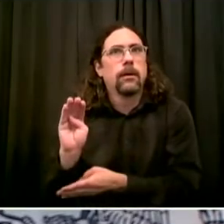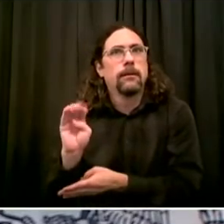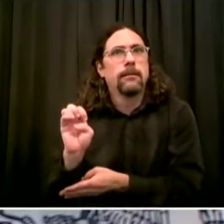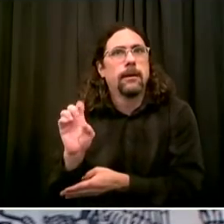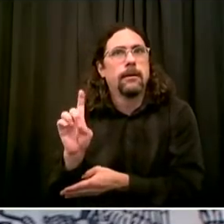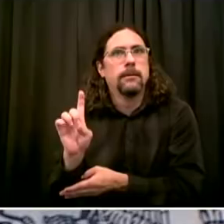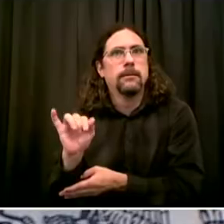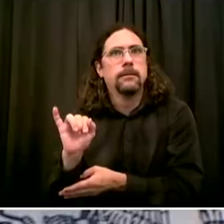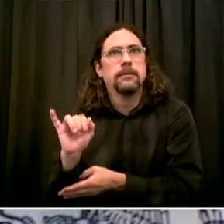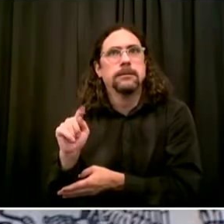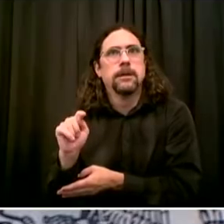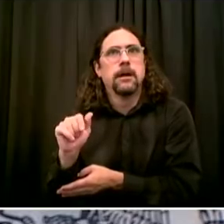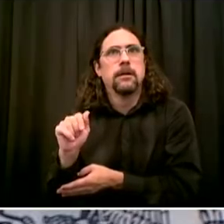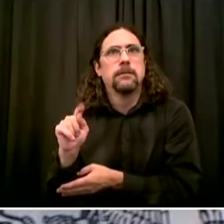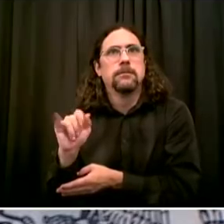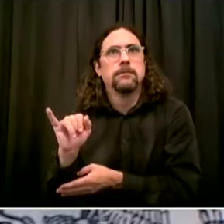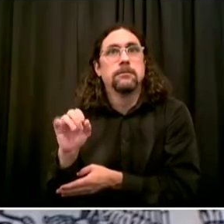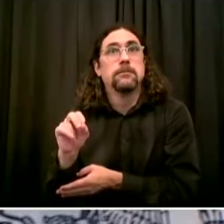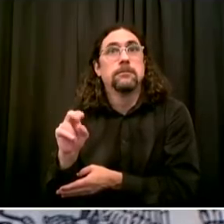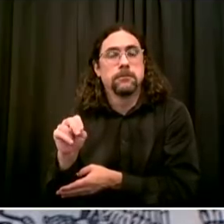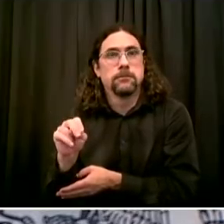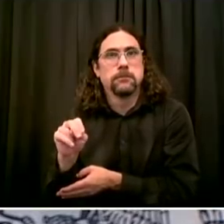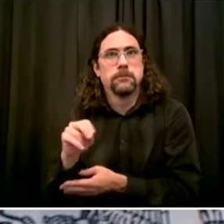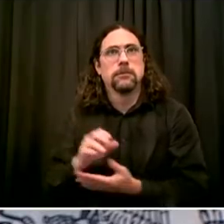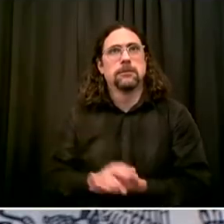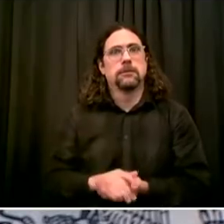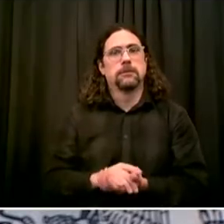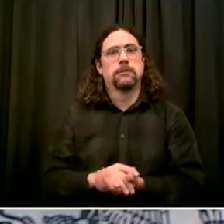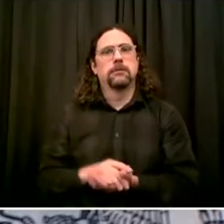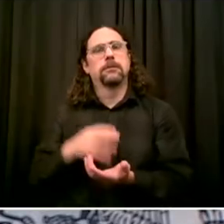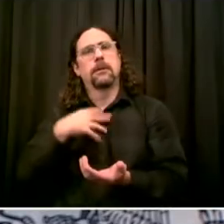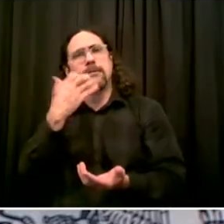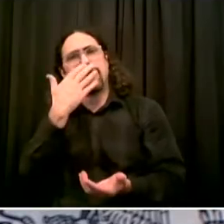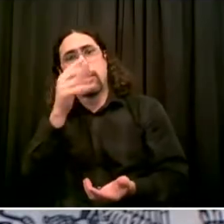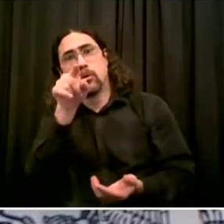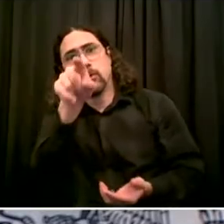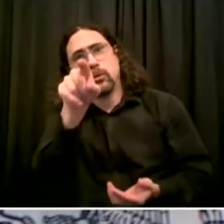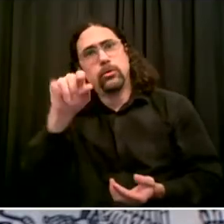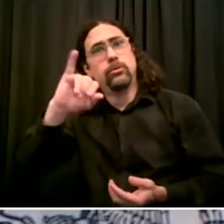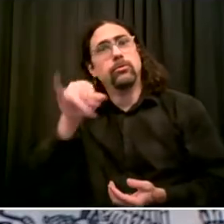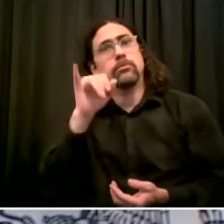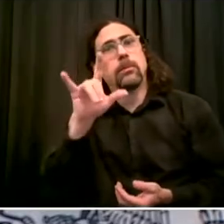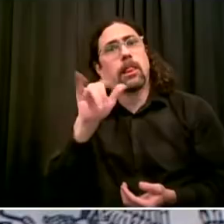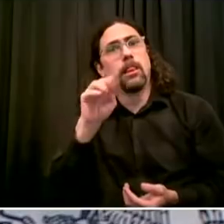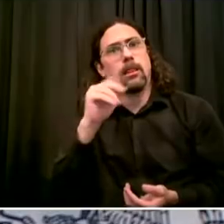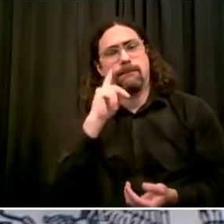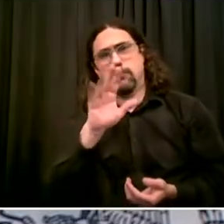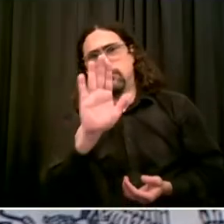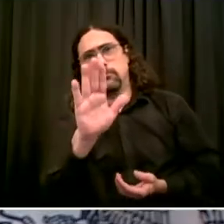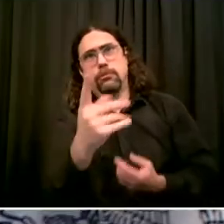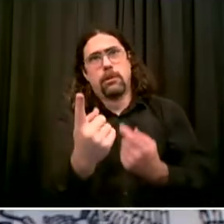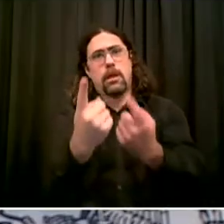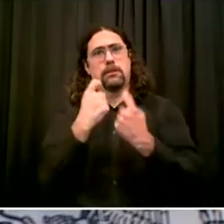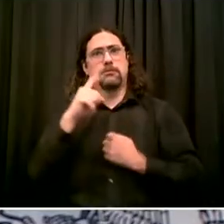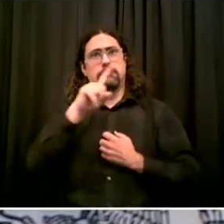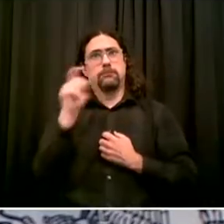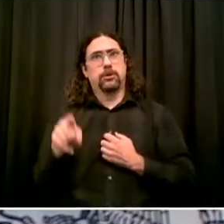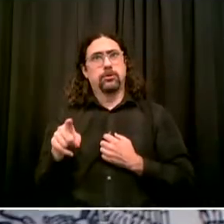CABEUSE NOW E W ARE GOING TO PUT TOGETHER A DIFFERENT PROPOSAL TO HACIEEV THE SAME THGINSO T HELP